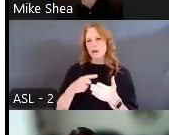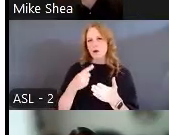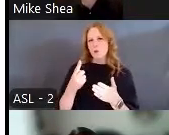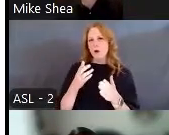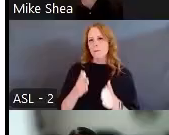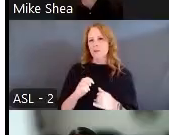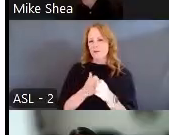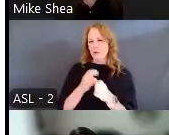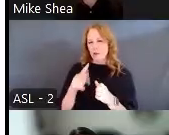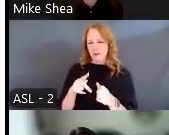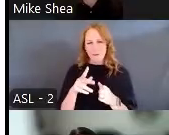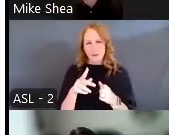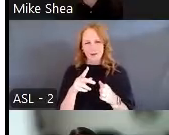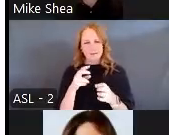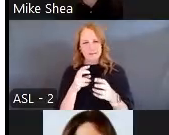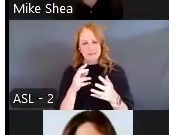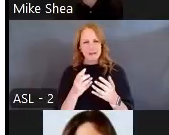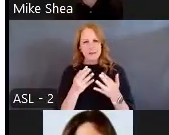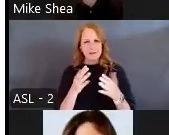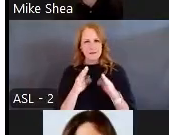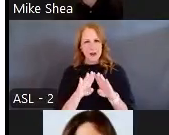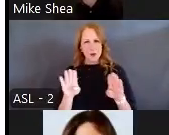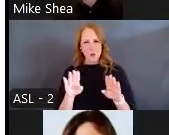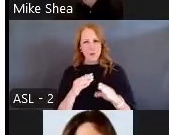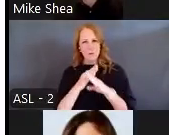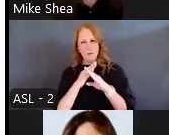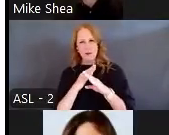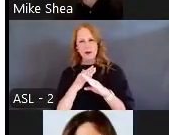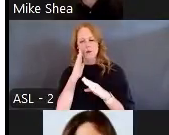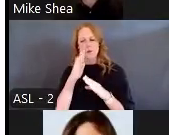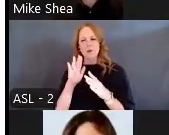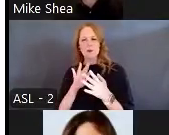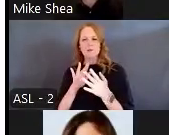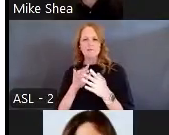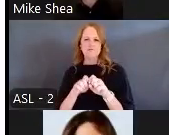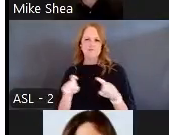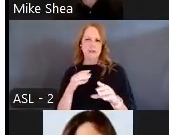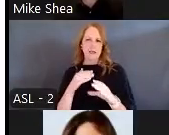an issue with a firewall potentially. So, uh we'll reach out directly over email to um close the loop